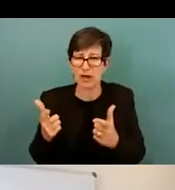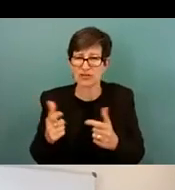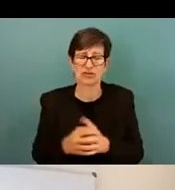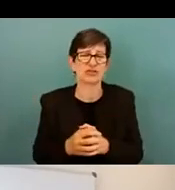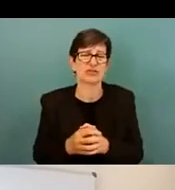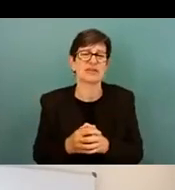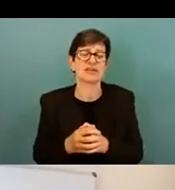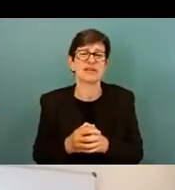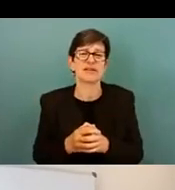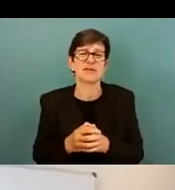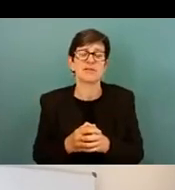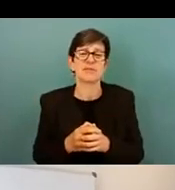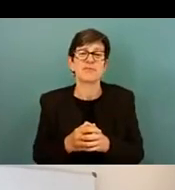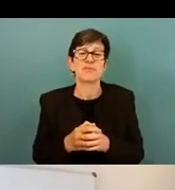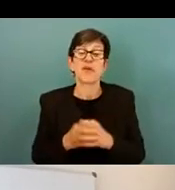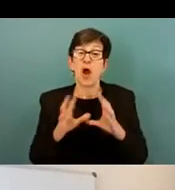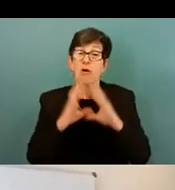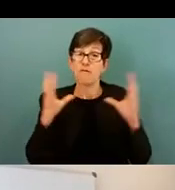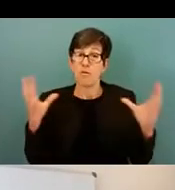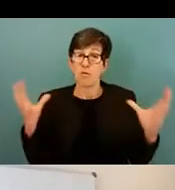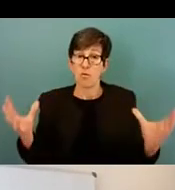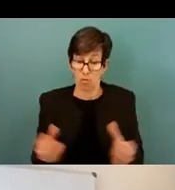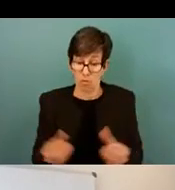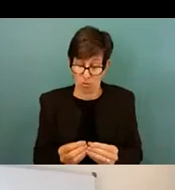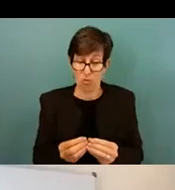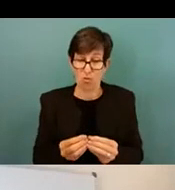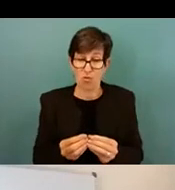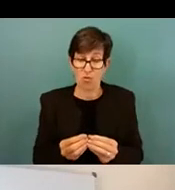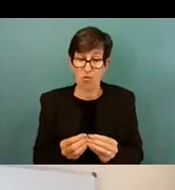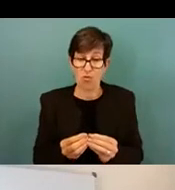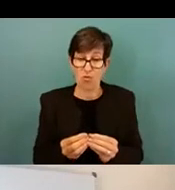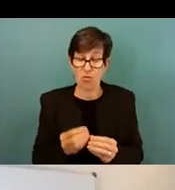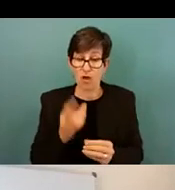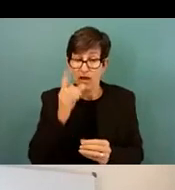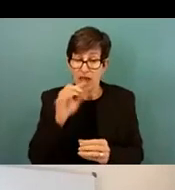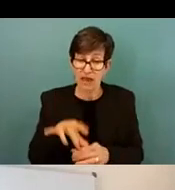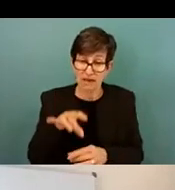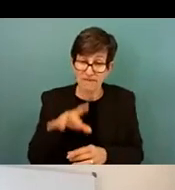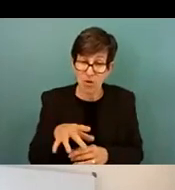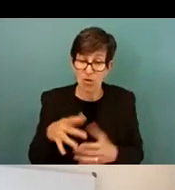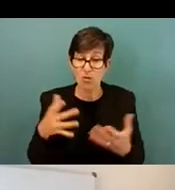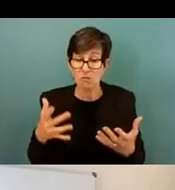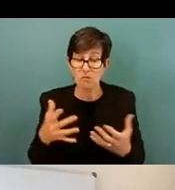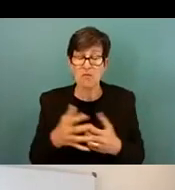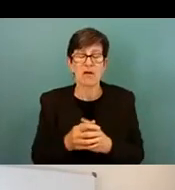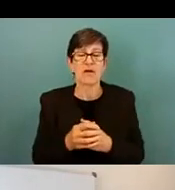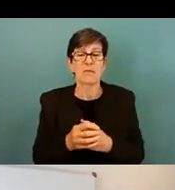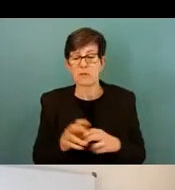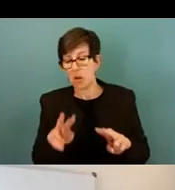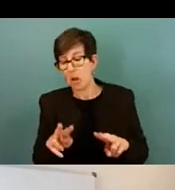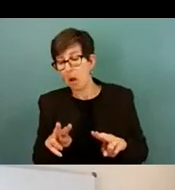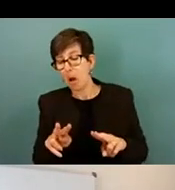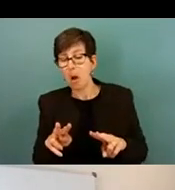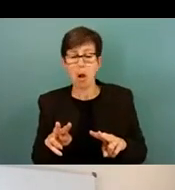Whereas overall affordability may not look like a significant problem for most Australians.